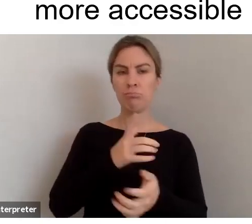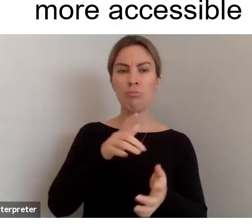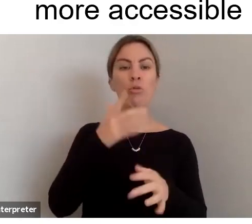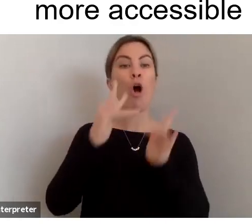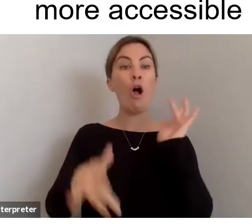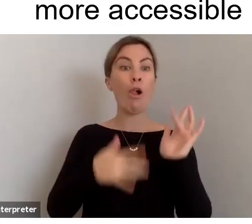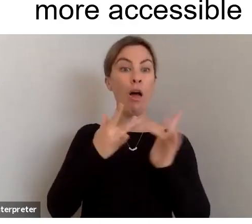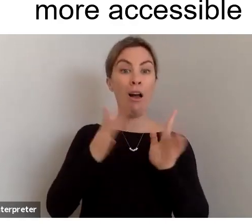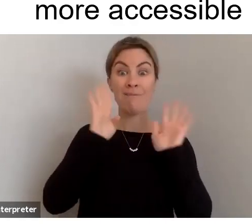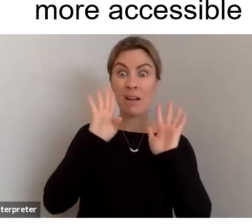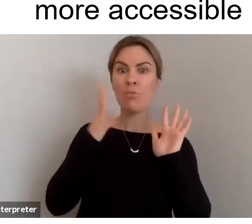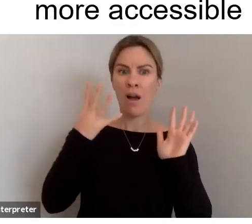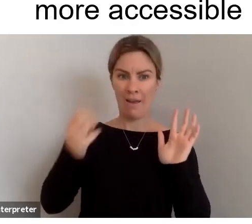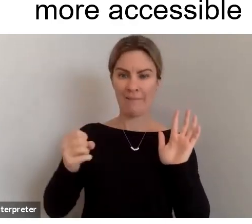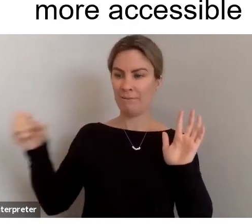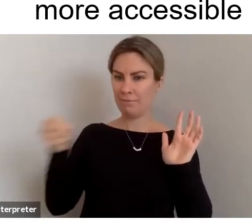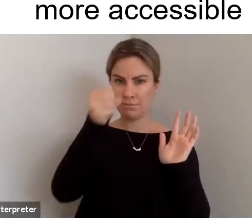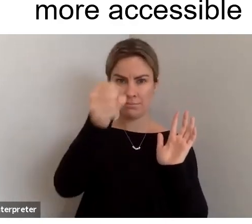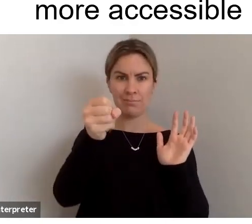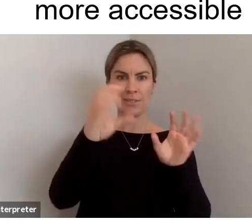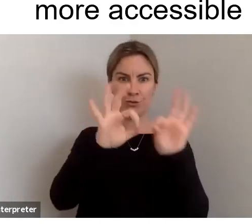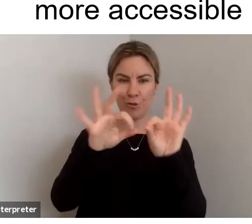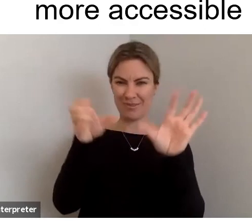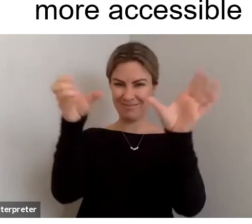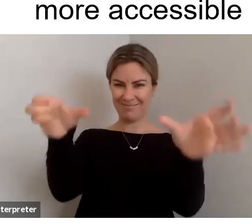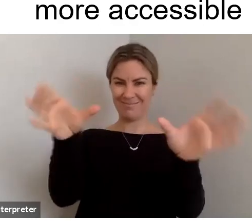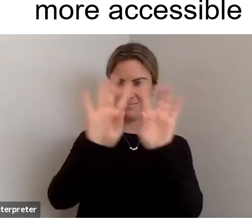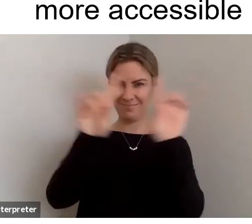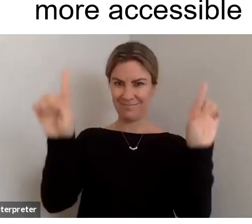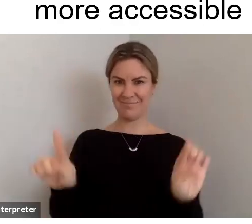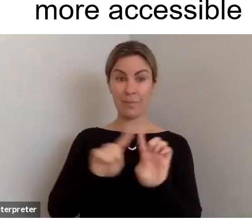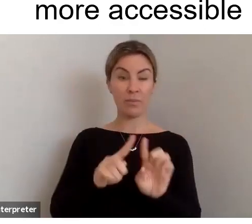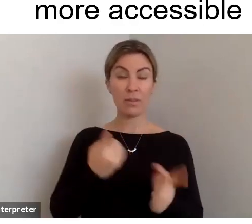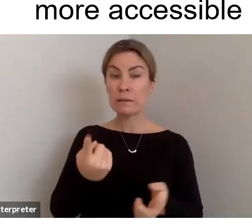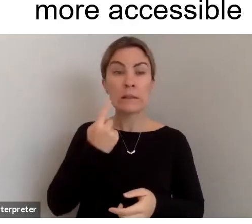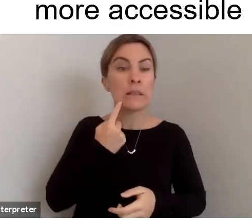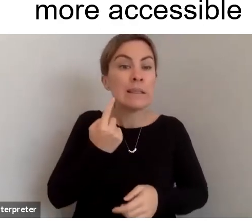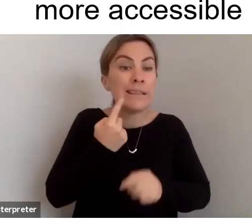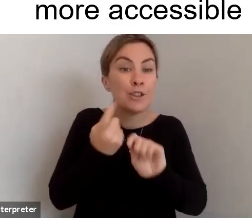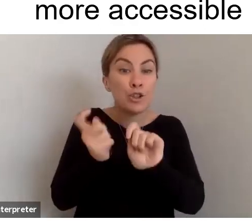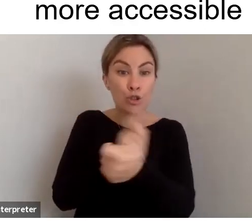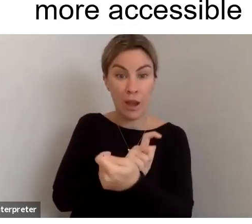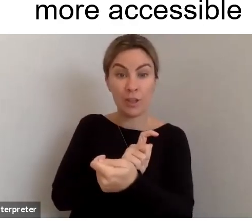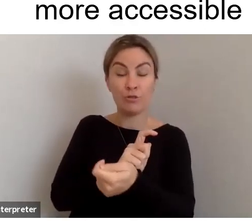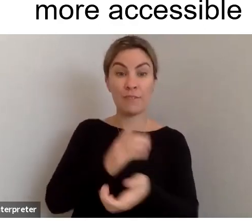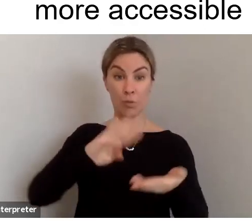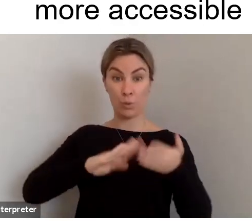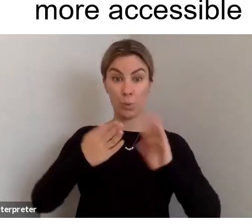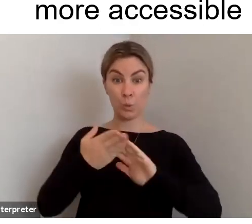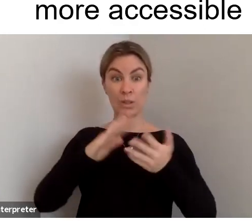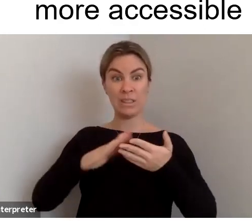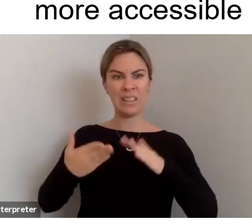That was a positive change that community did through social media.